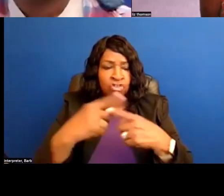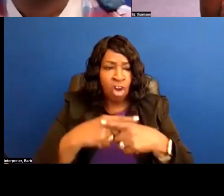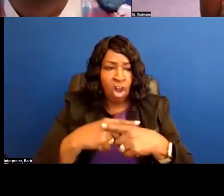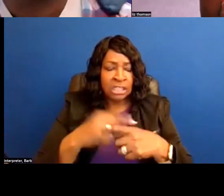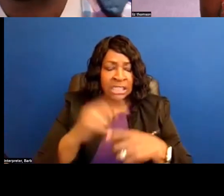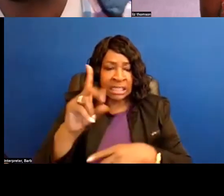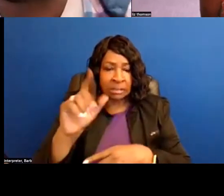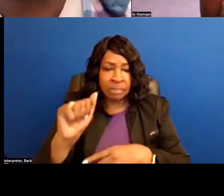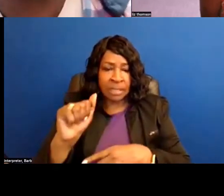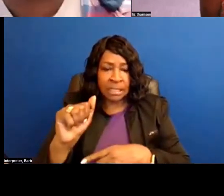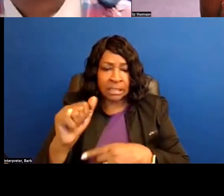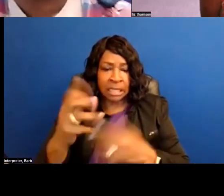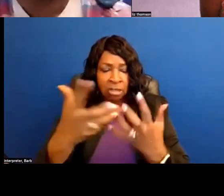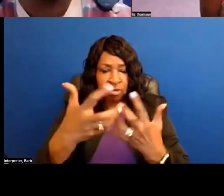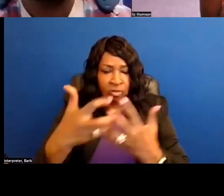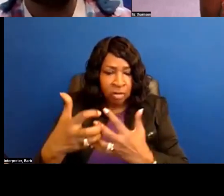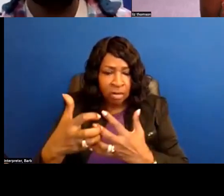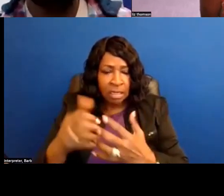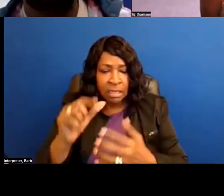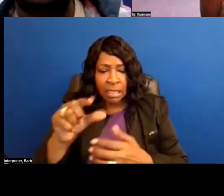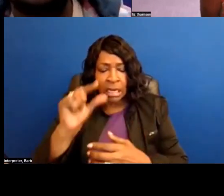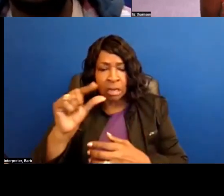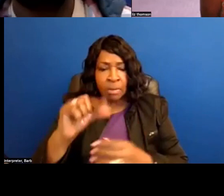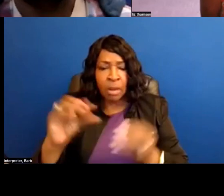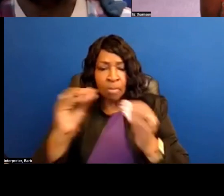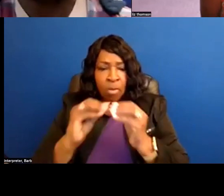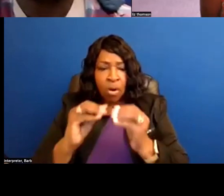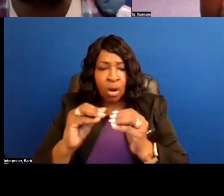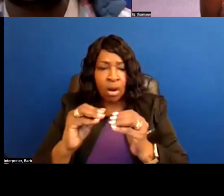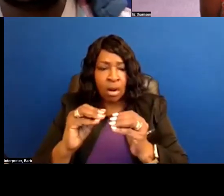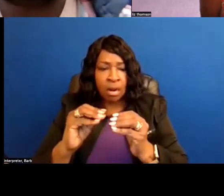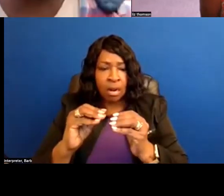So saying a little more about some of your findings in that direction, who counts?